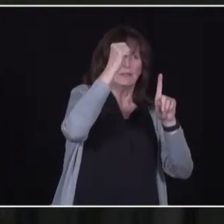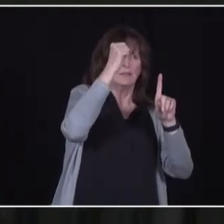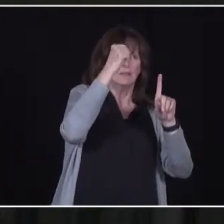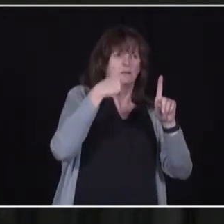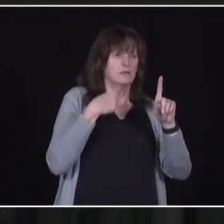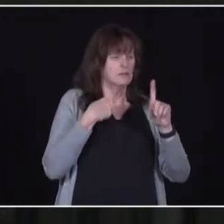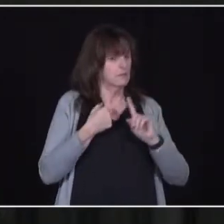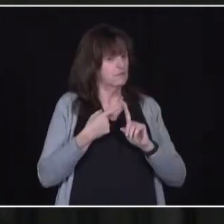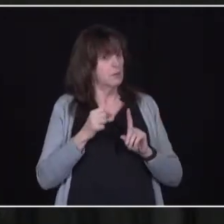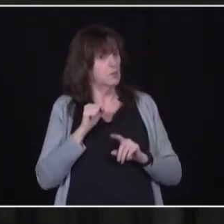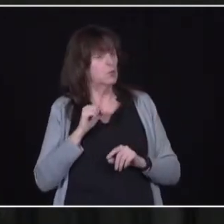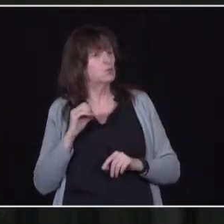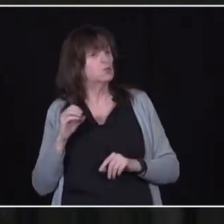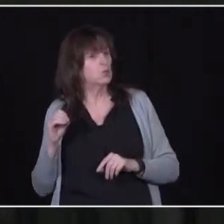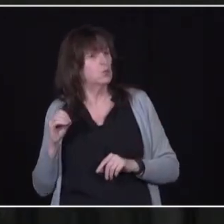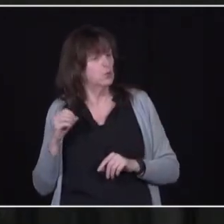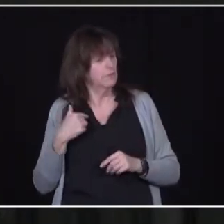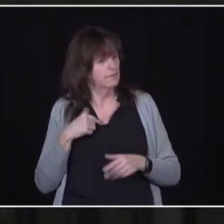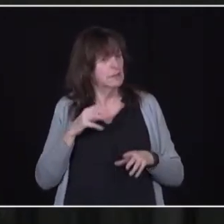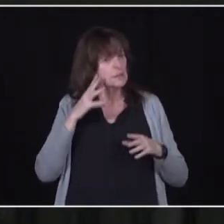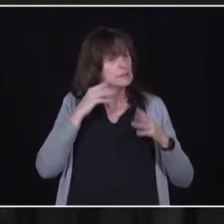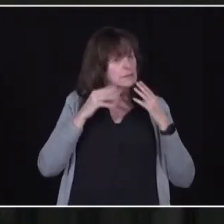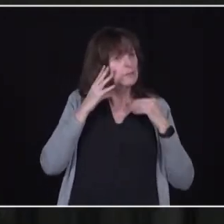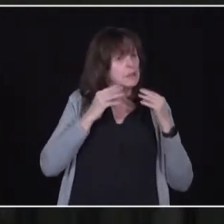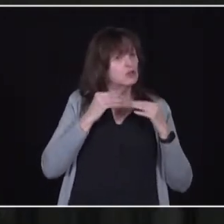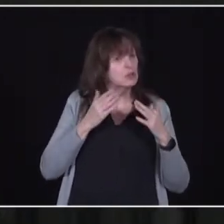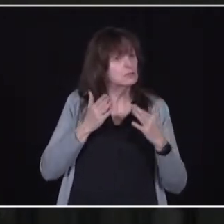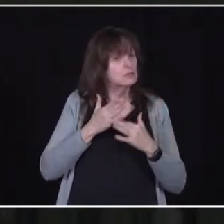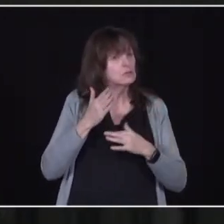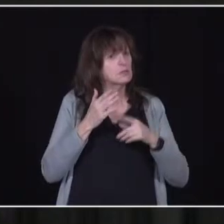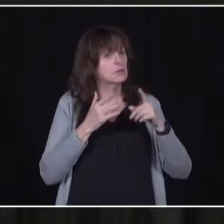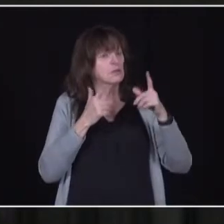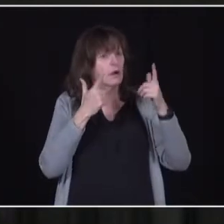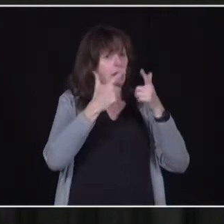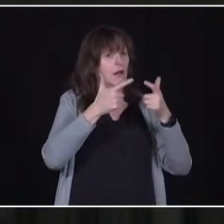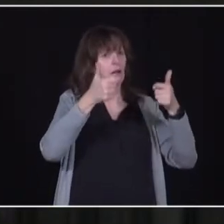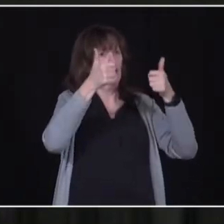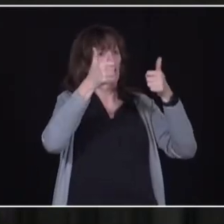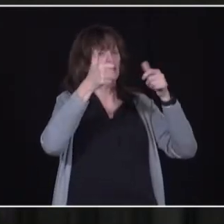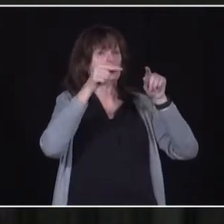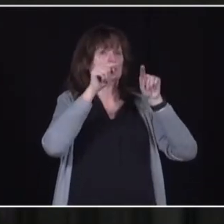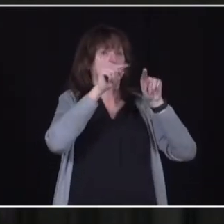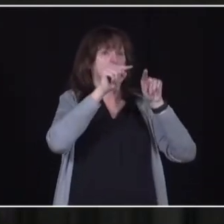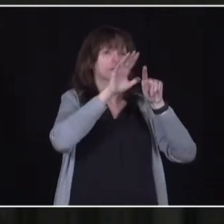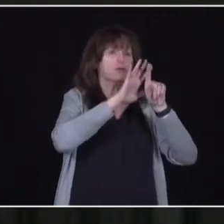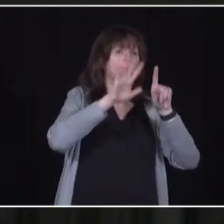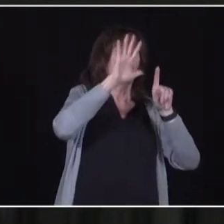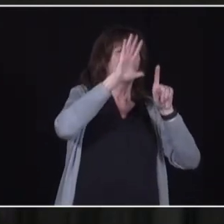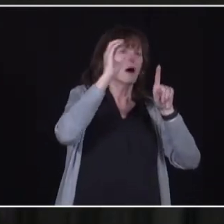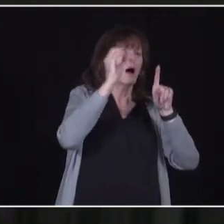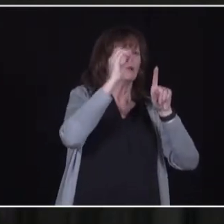, being from Sault Ste. Marie and having experience terrorized largest employer in all of northern Ontario...